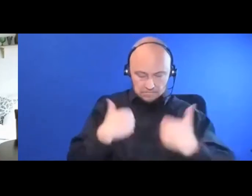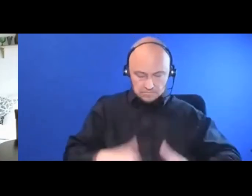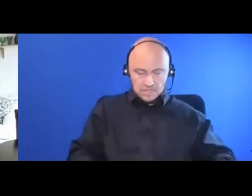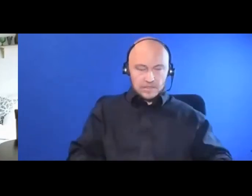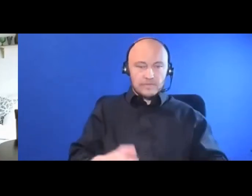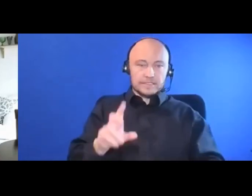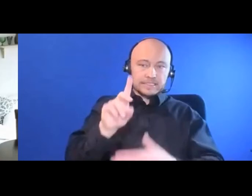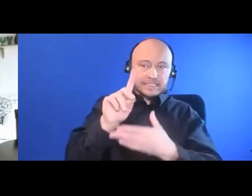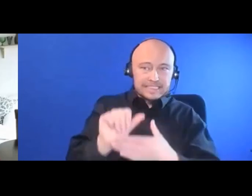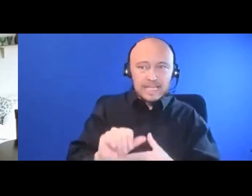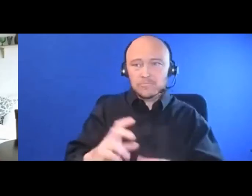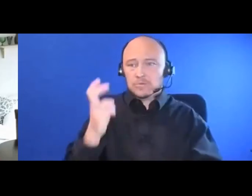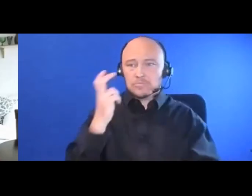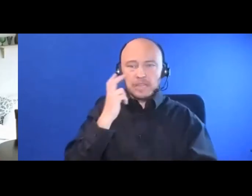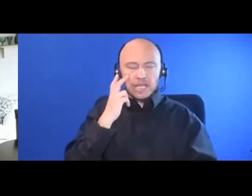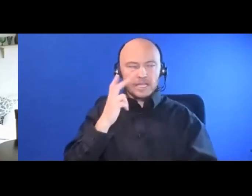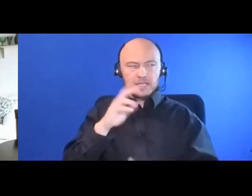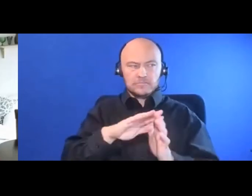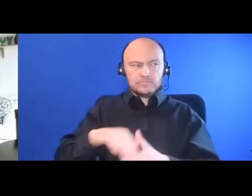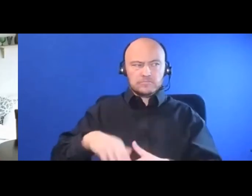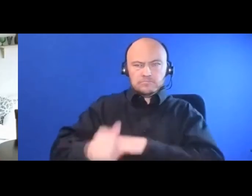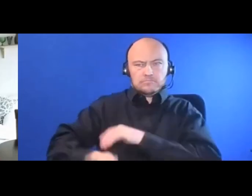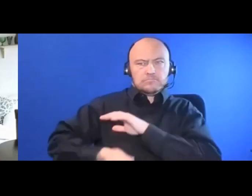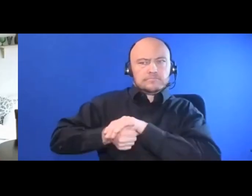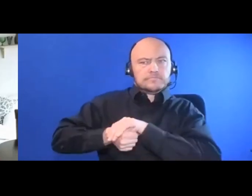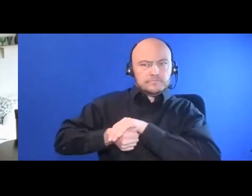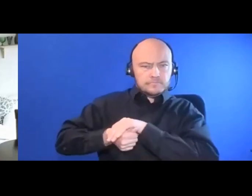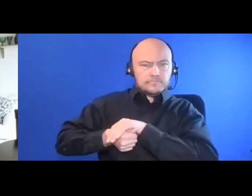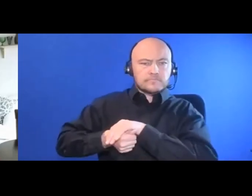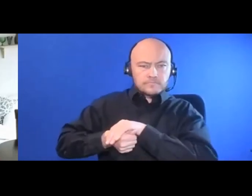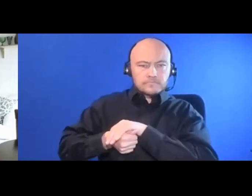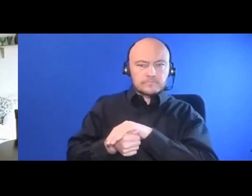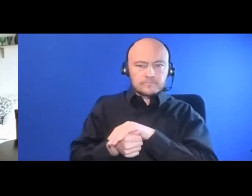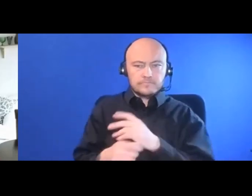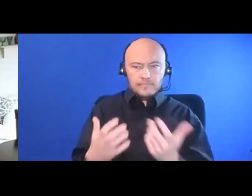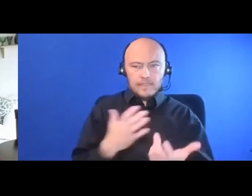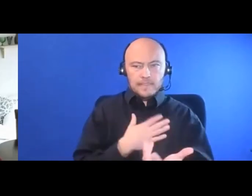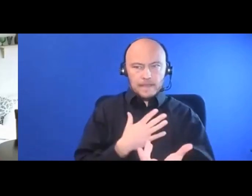was the central narrative of my life